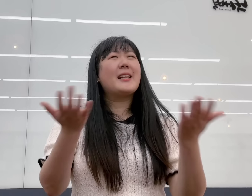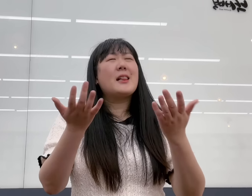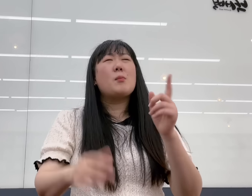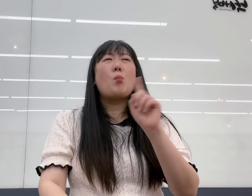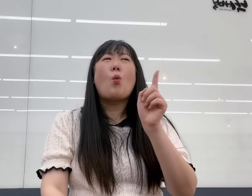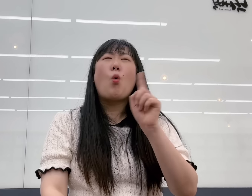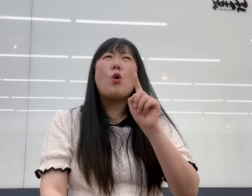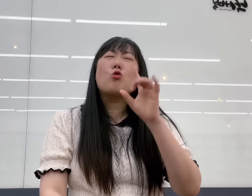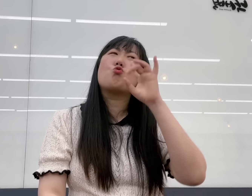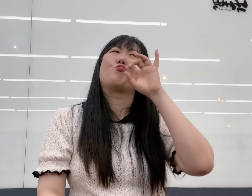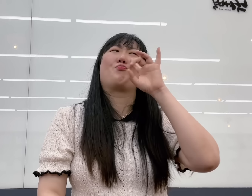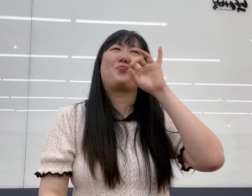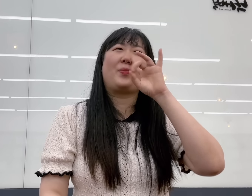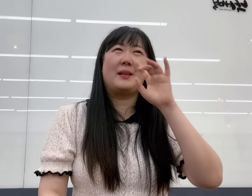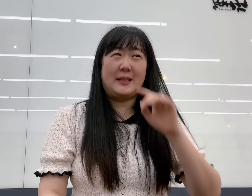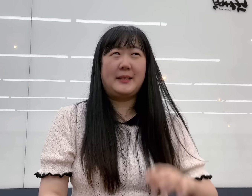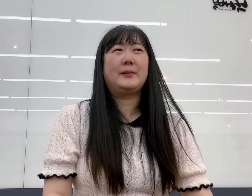I'm curious about what you do, can you explain?